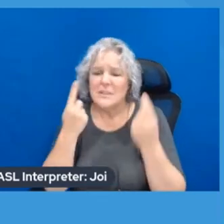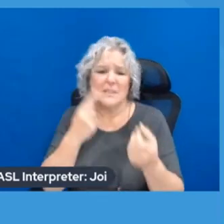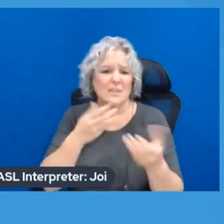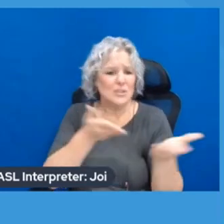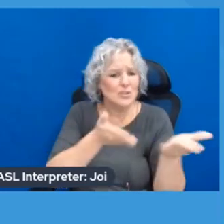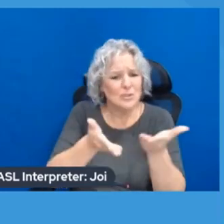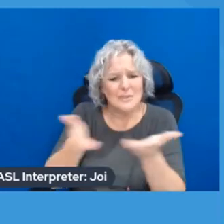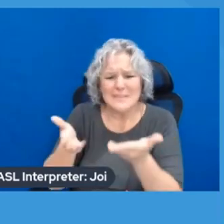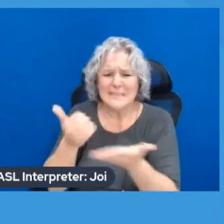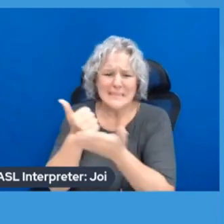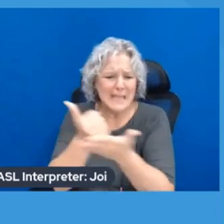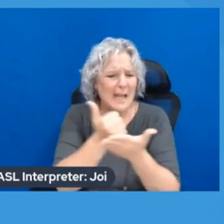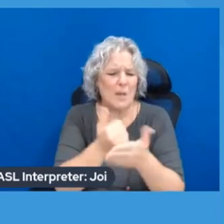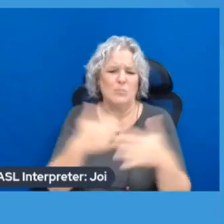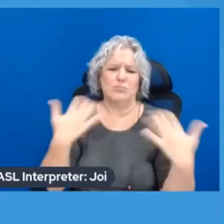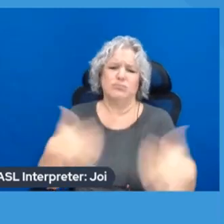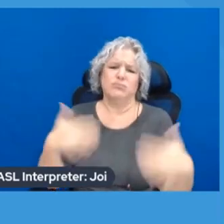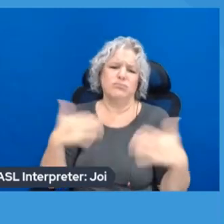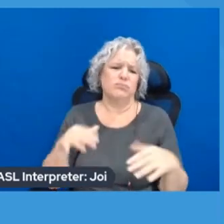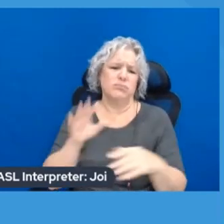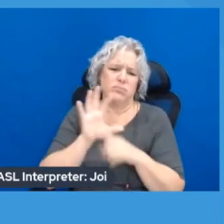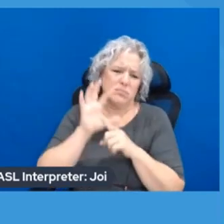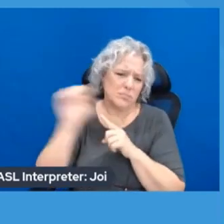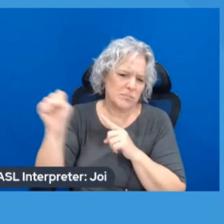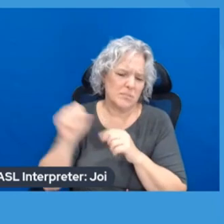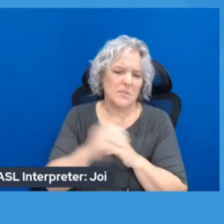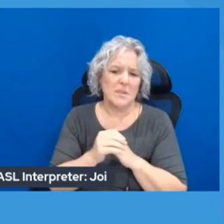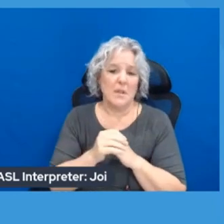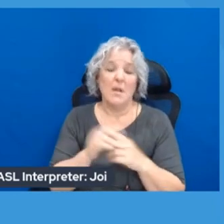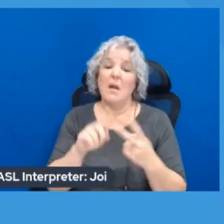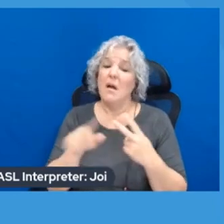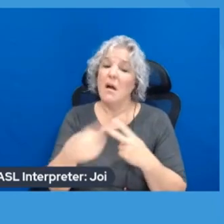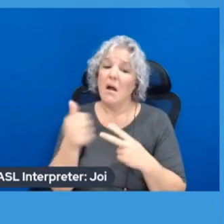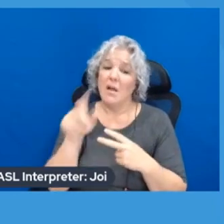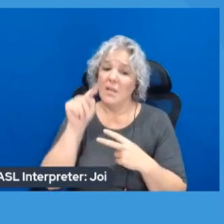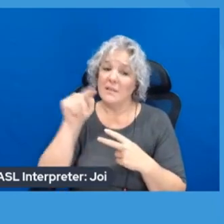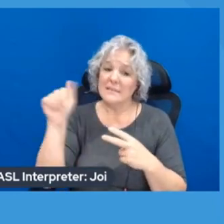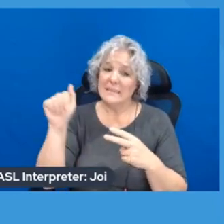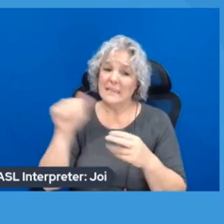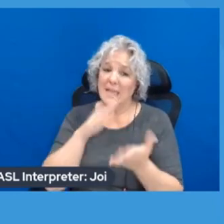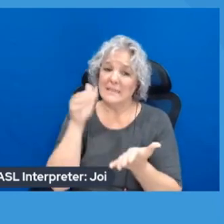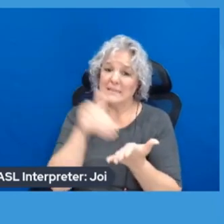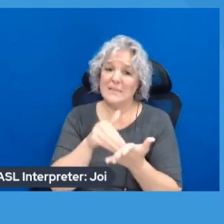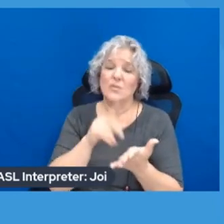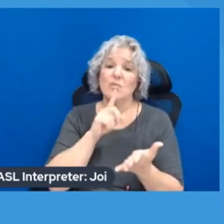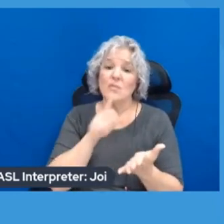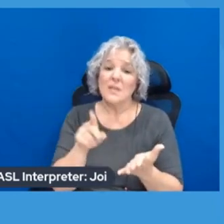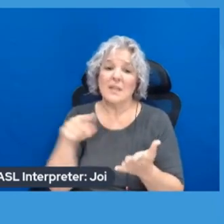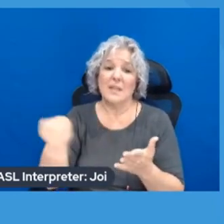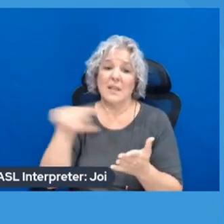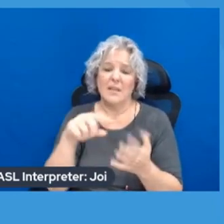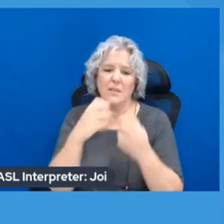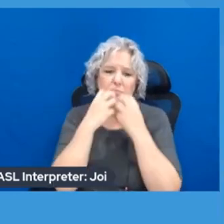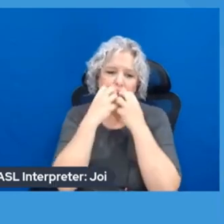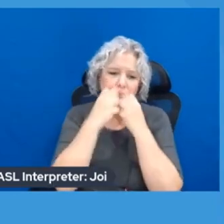And I think one of the other very important parts about the TA Center is that it very much values the role of parents.